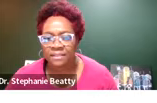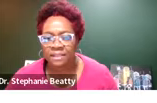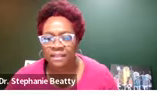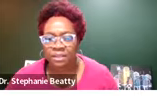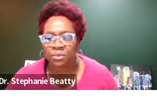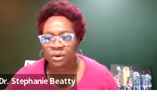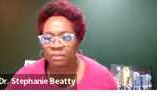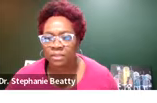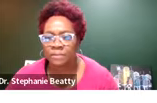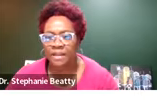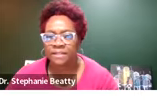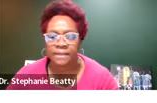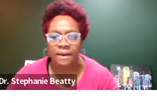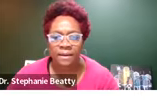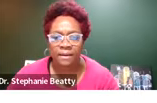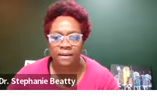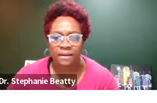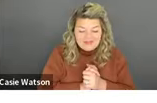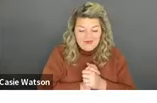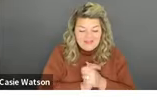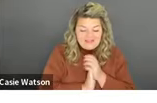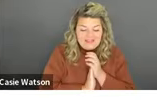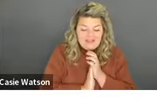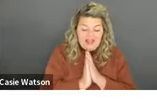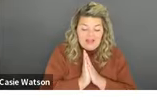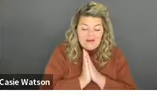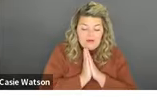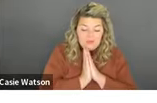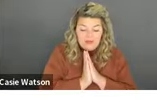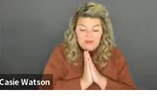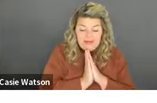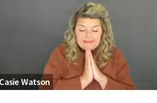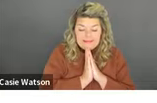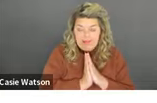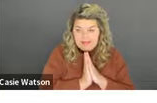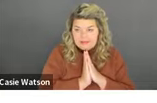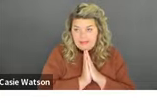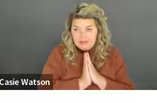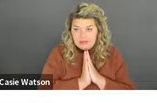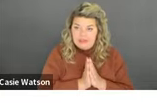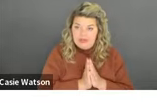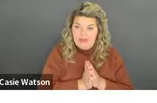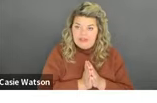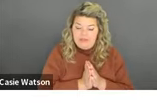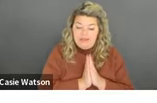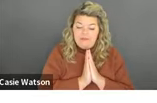And I see, Casie, you were responding to that. Yeah, I was going to say that really it depends on your situation.